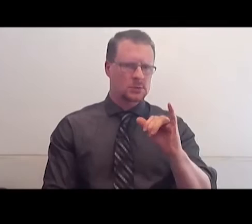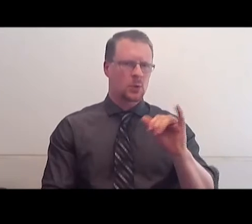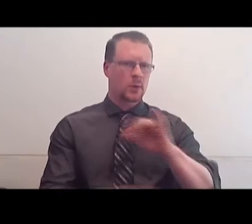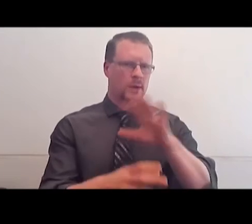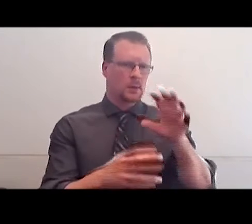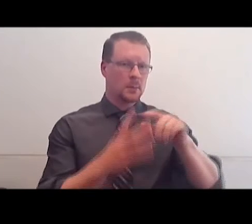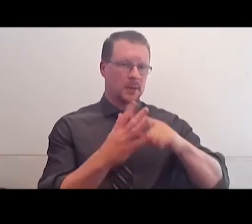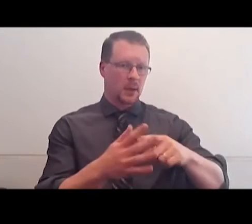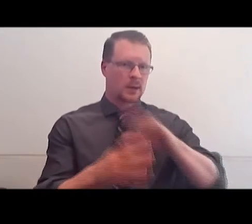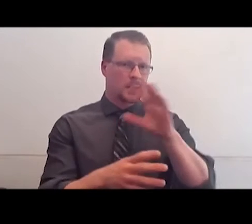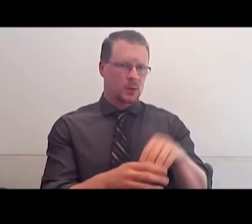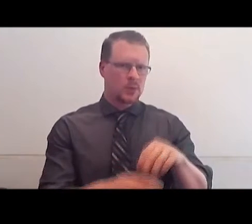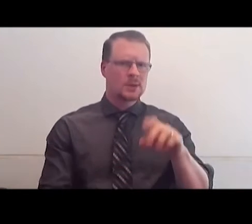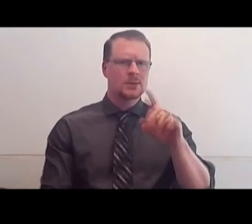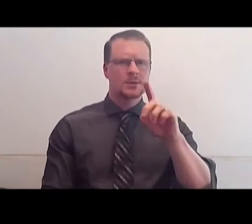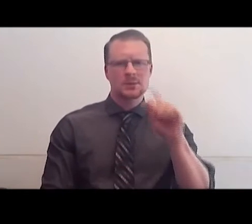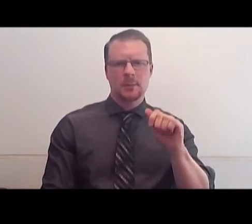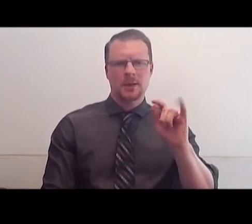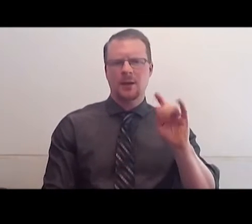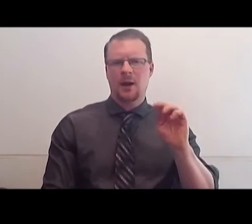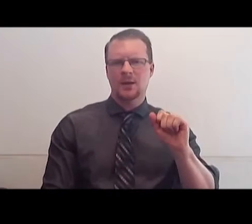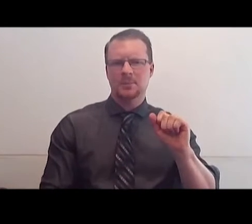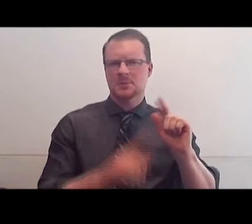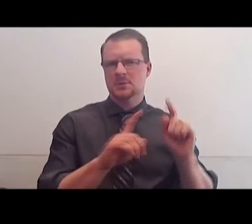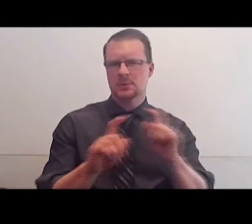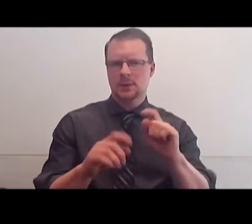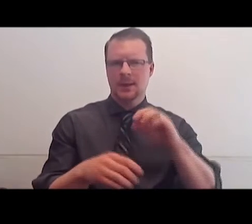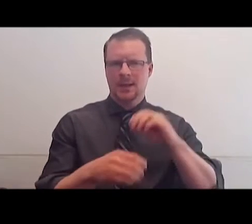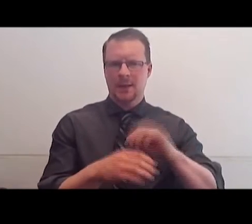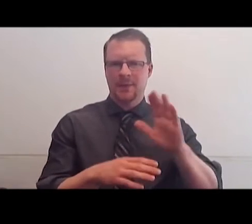The AAMC also has begun to include disability items